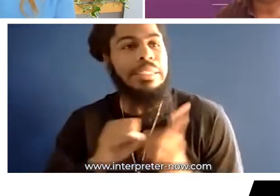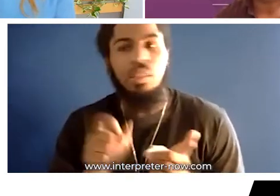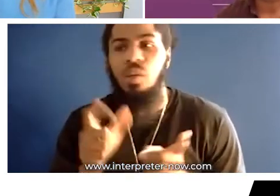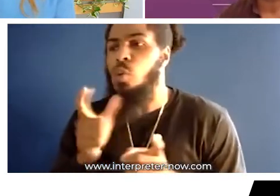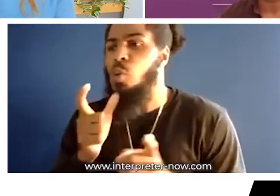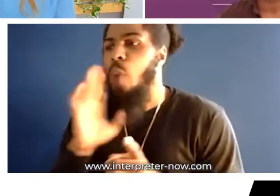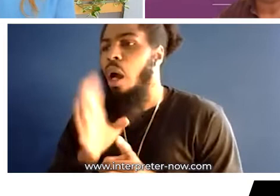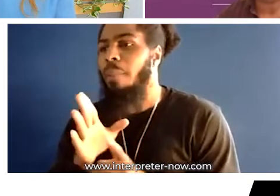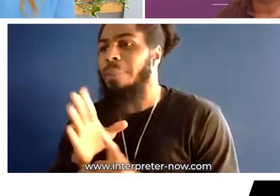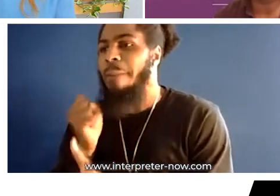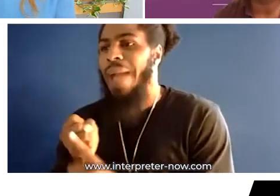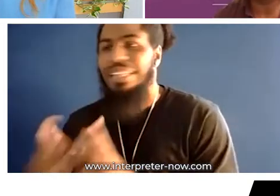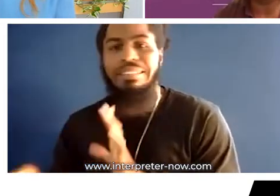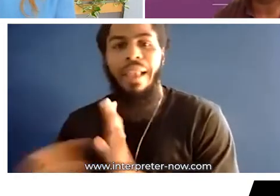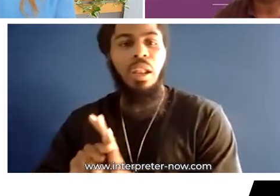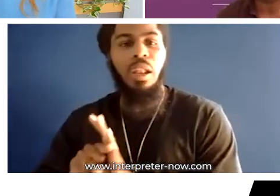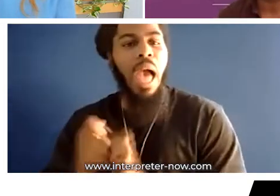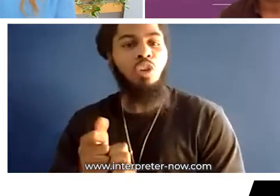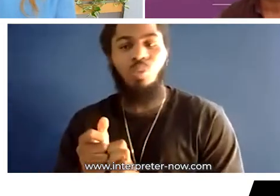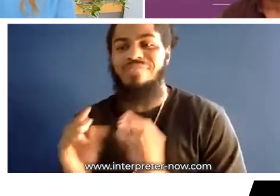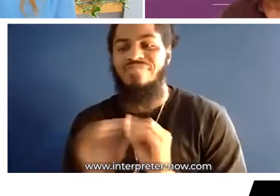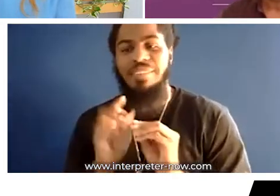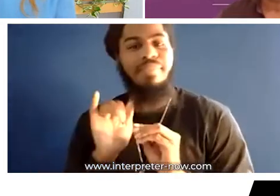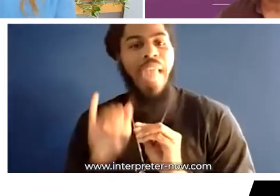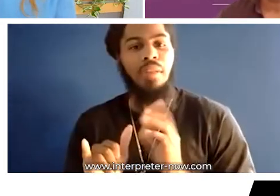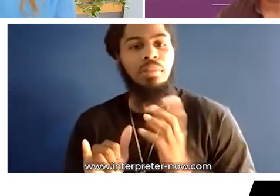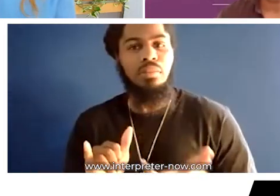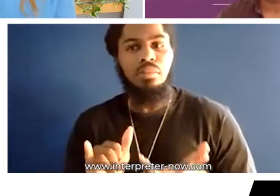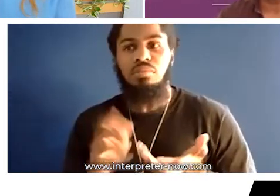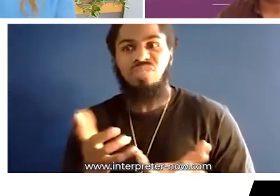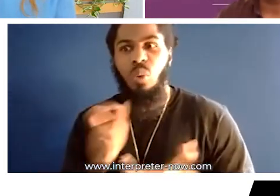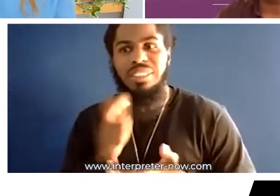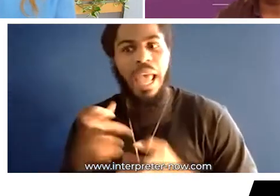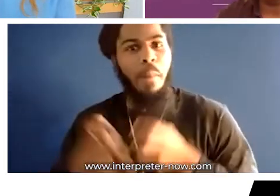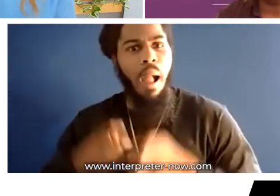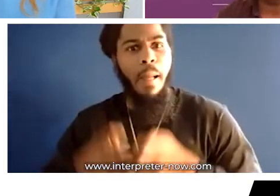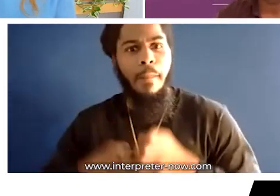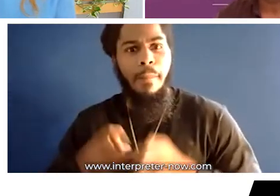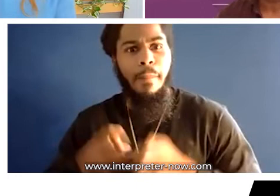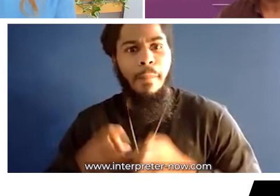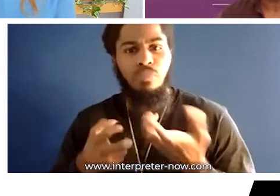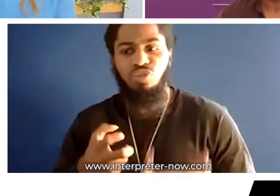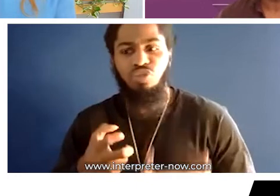How do we try to fix that on the front end? So that is not an issue of needing to course correct.